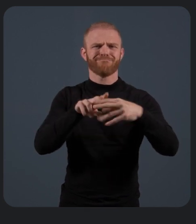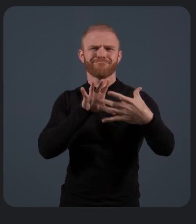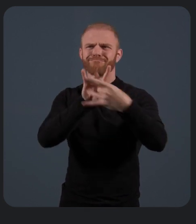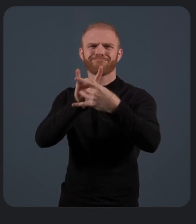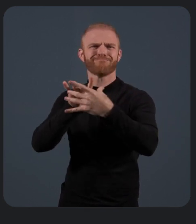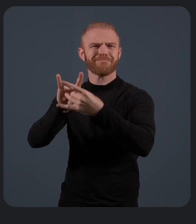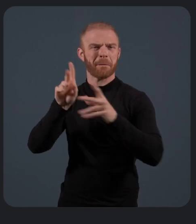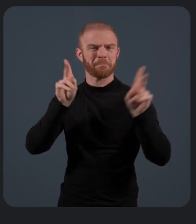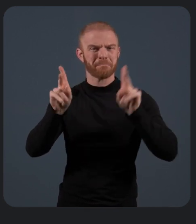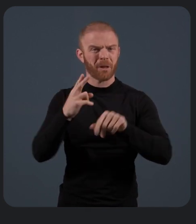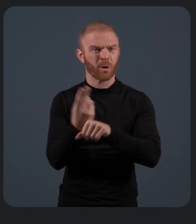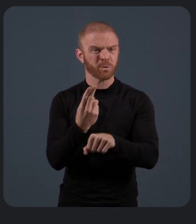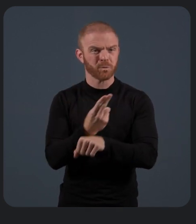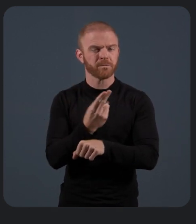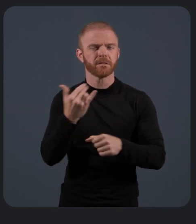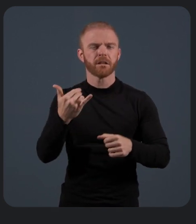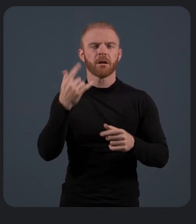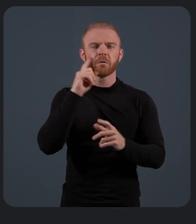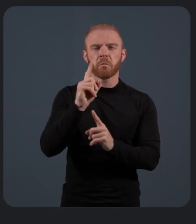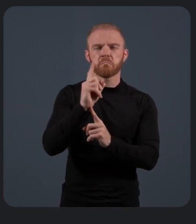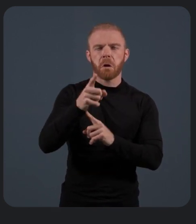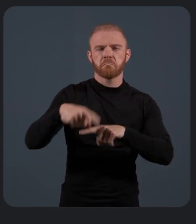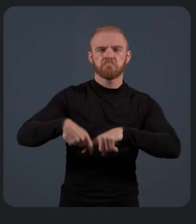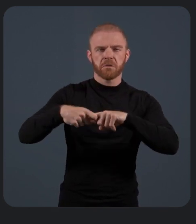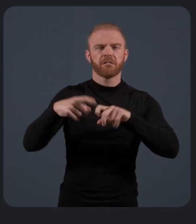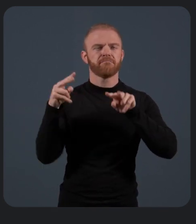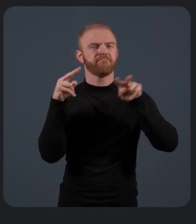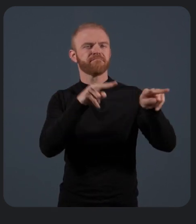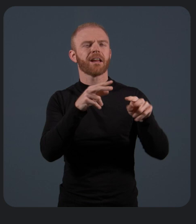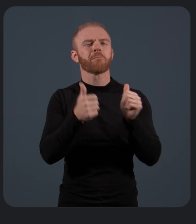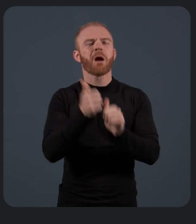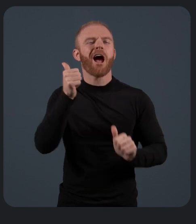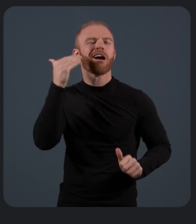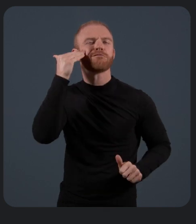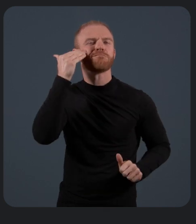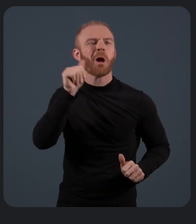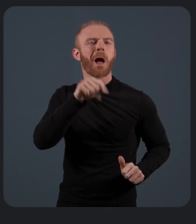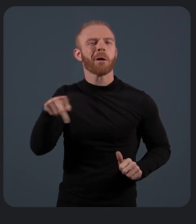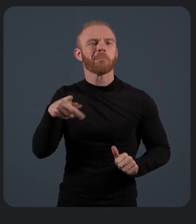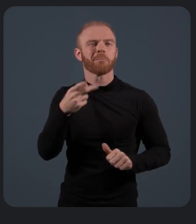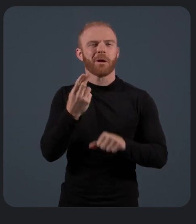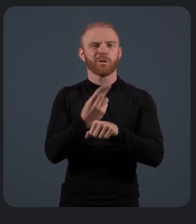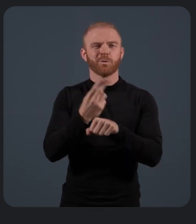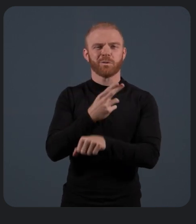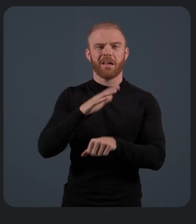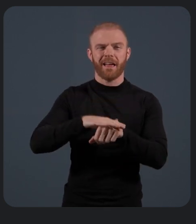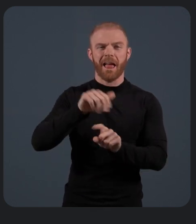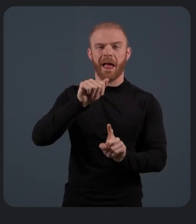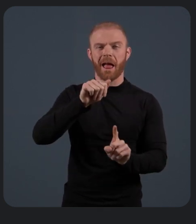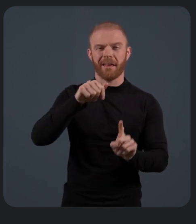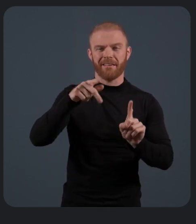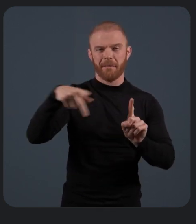So let's take a moment to look at some of the most familiar applications on these devices and see how they're investing in large screens